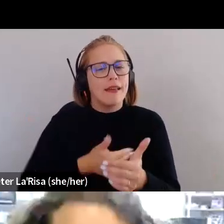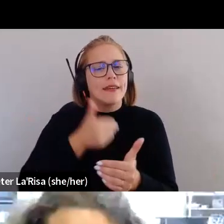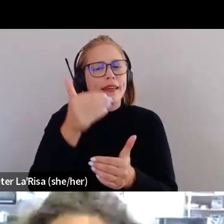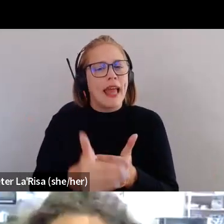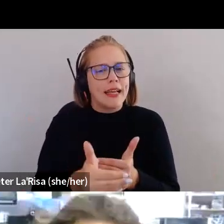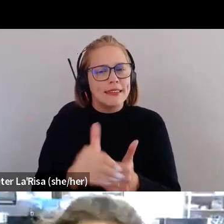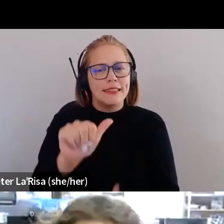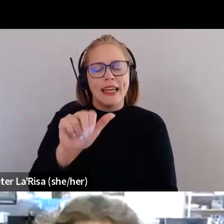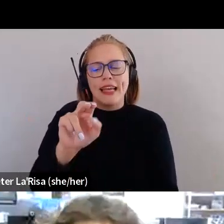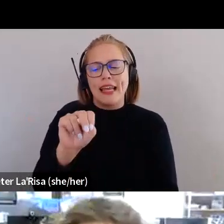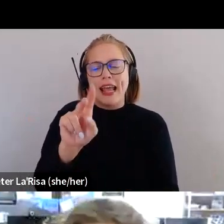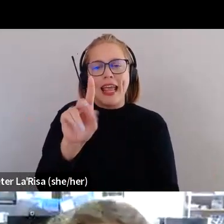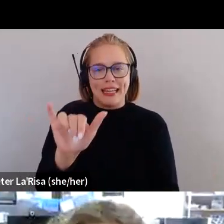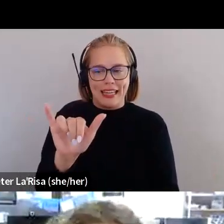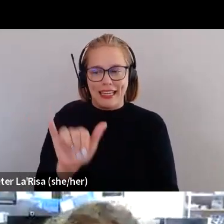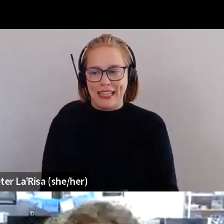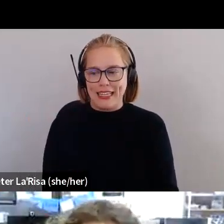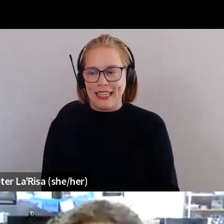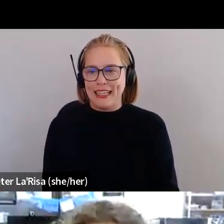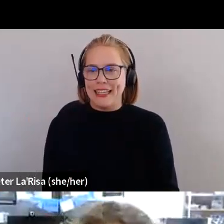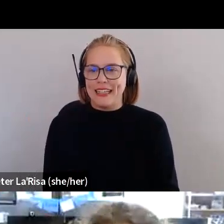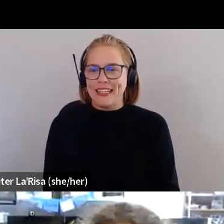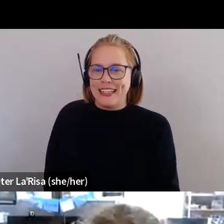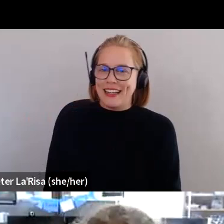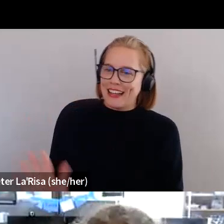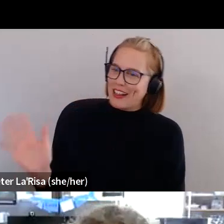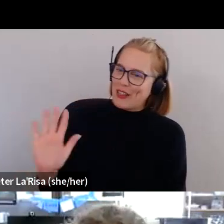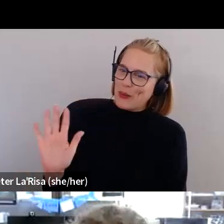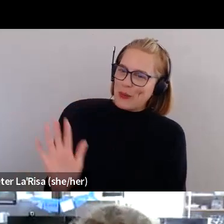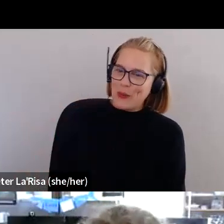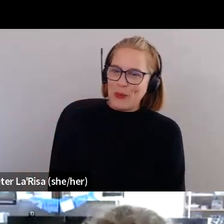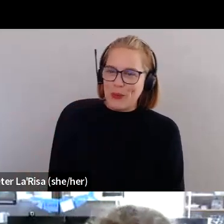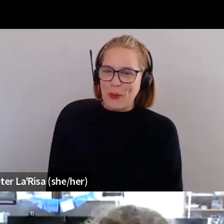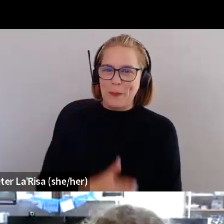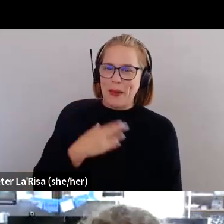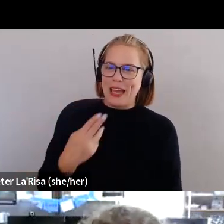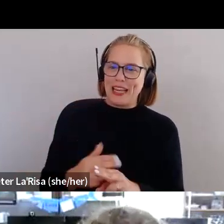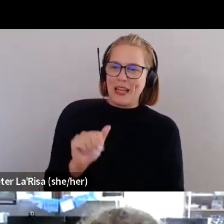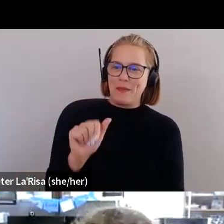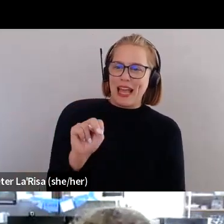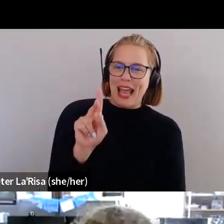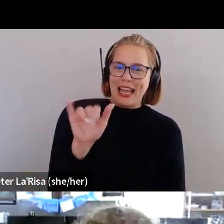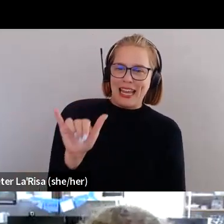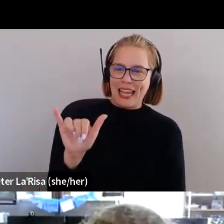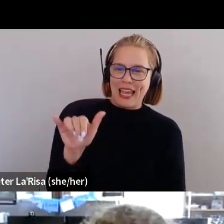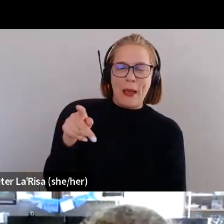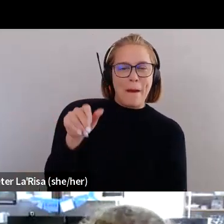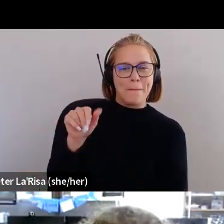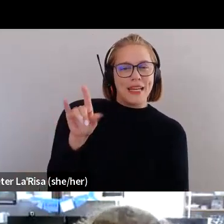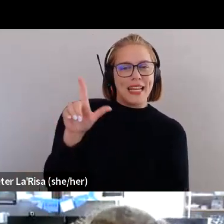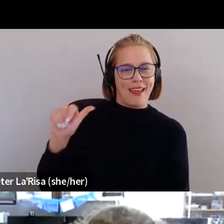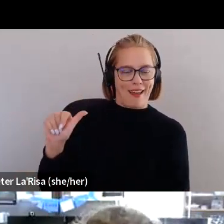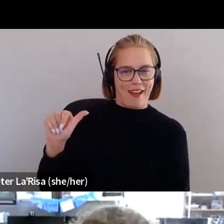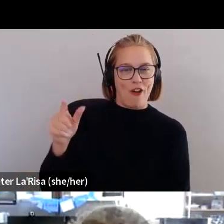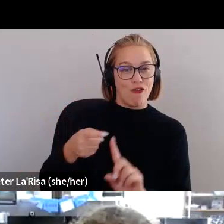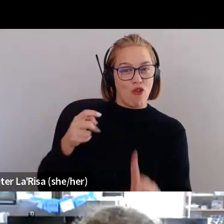Awesome. Jaden, thank you for sharing. I'm also a big fan of